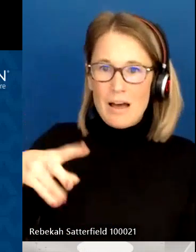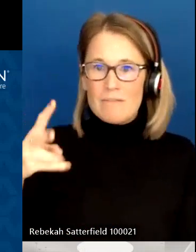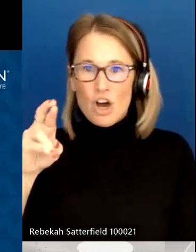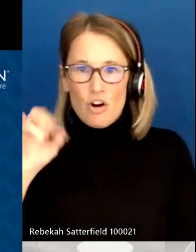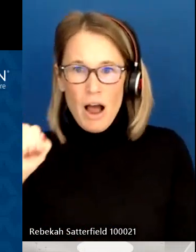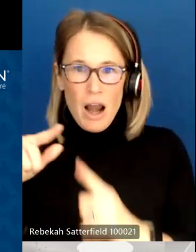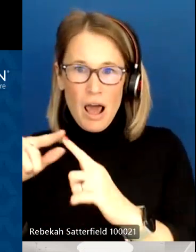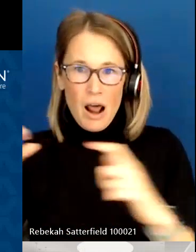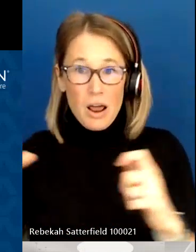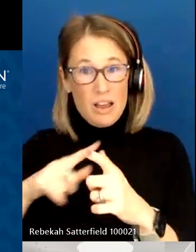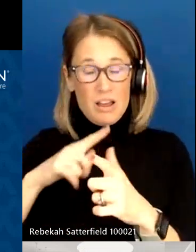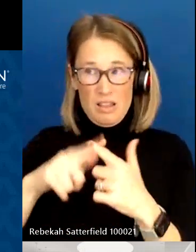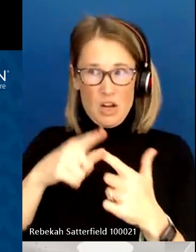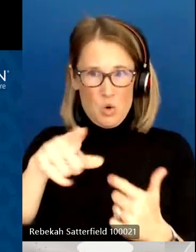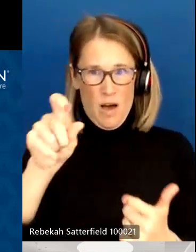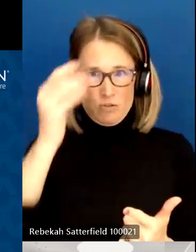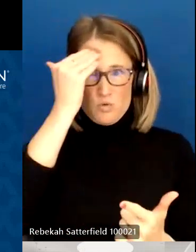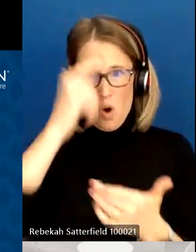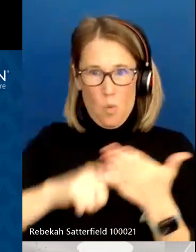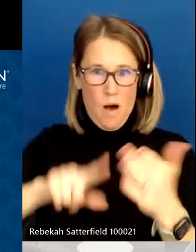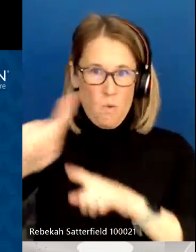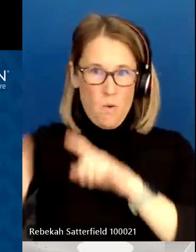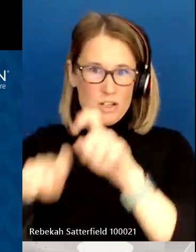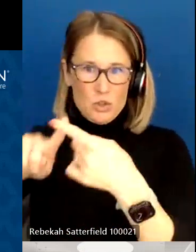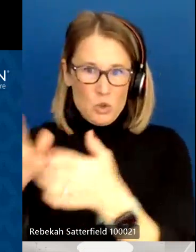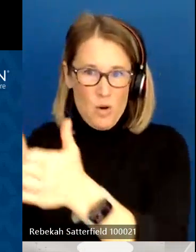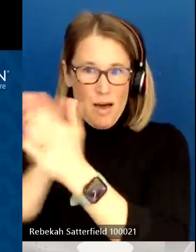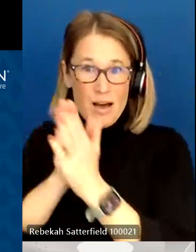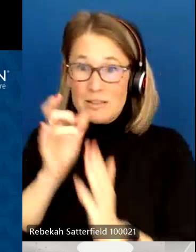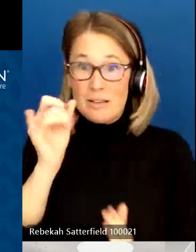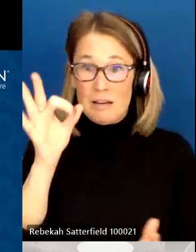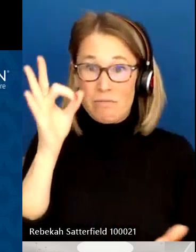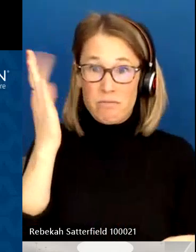to ask the questions because if you don't ask the questions you're not going to know if you